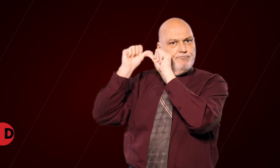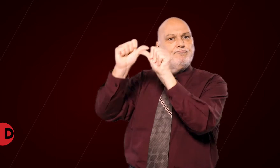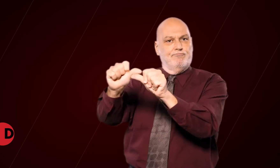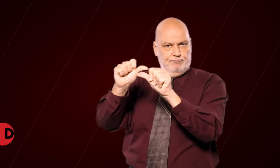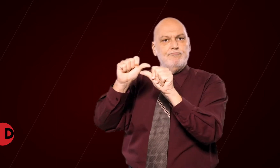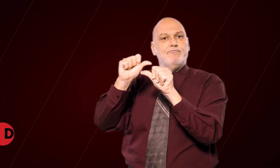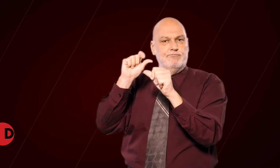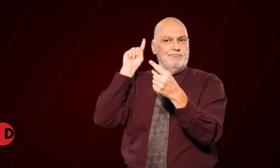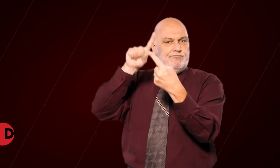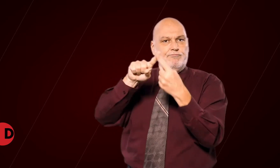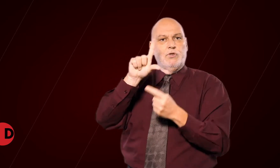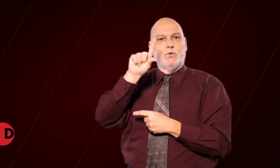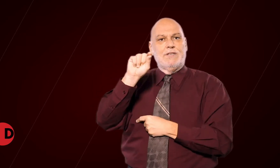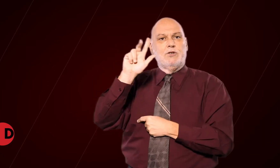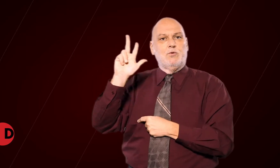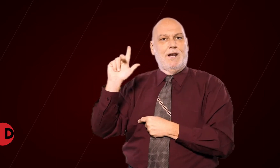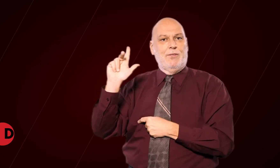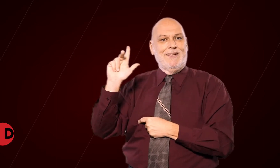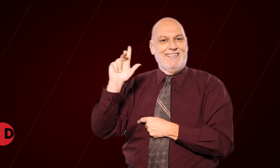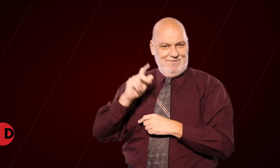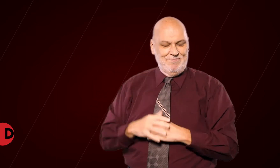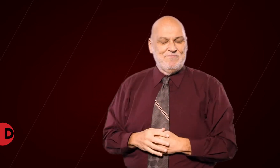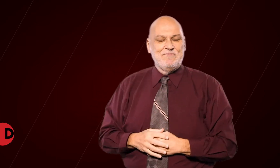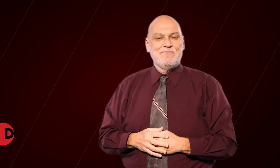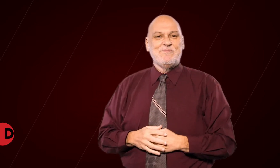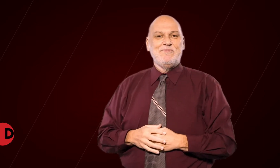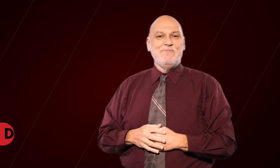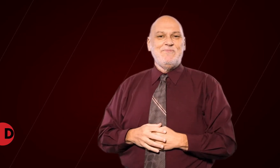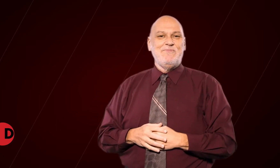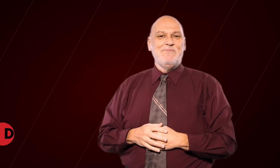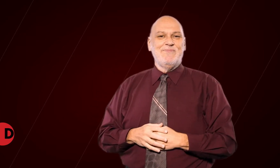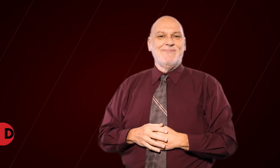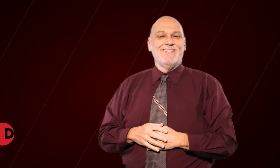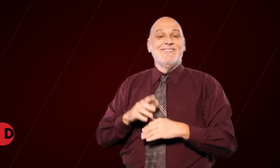All three will serve until 2023.